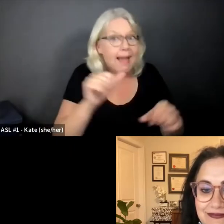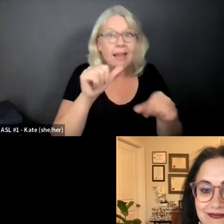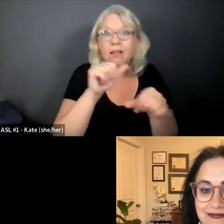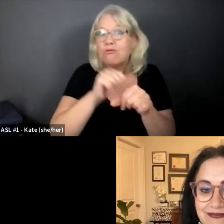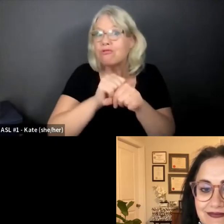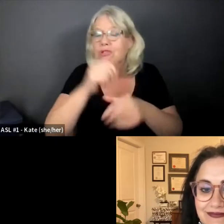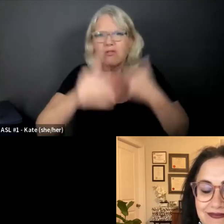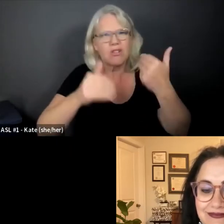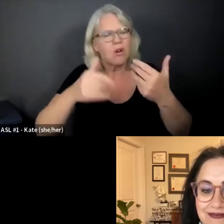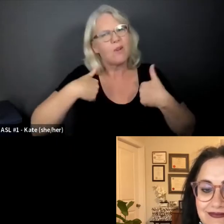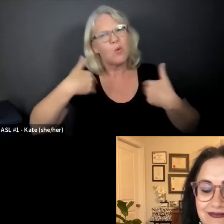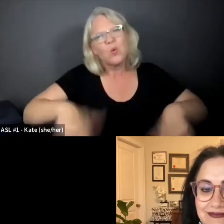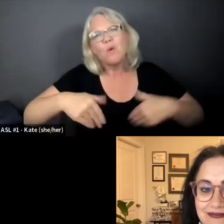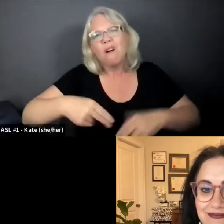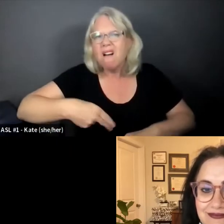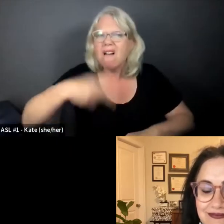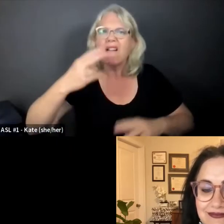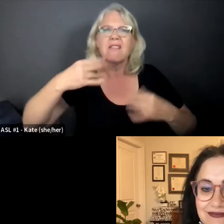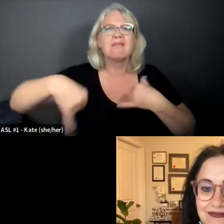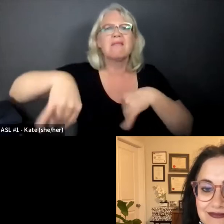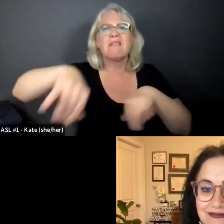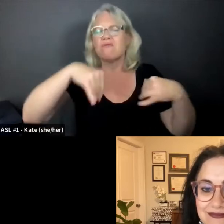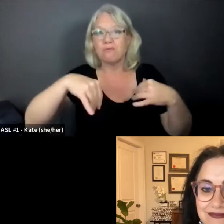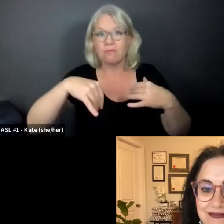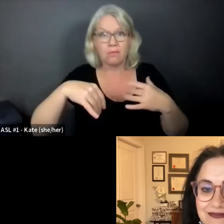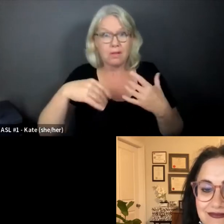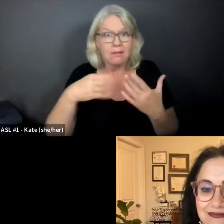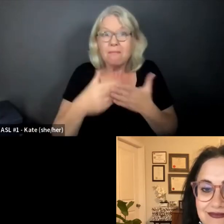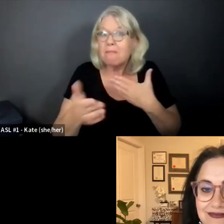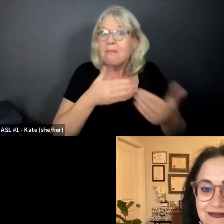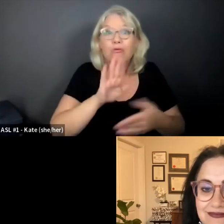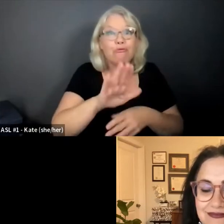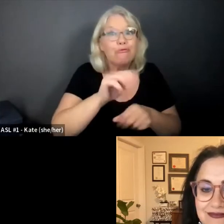THIS HOLDS TRUE IN EVERY PRESENT SHE HAS HELD.